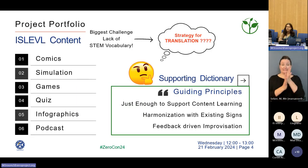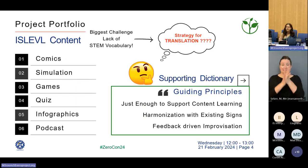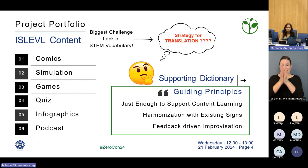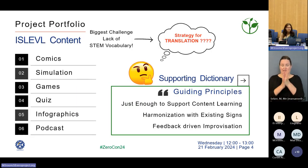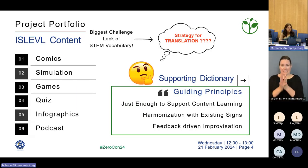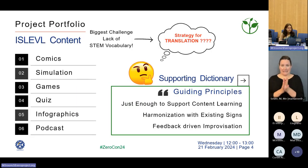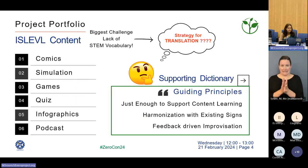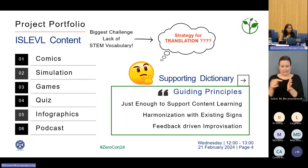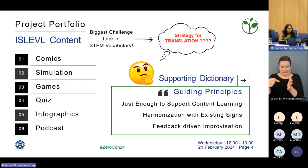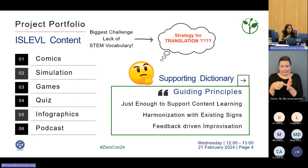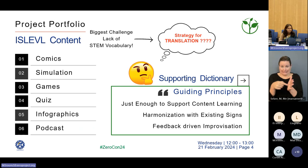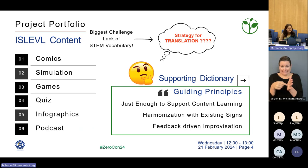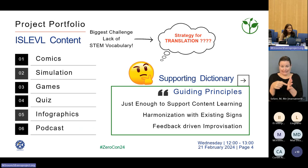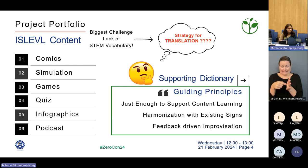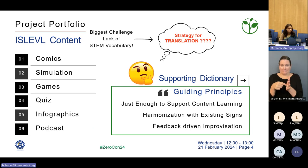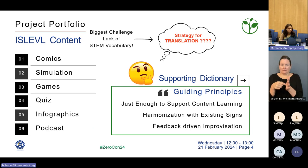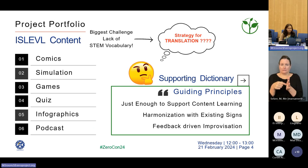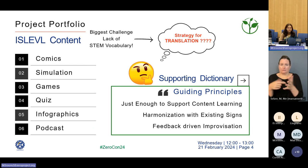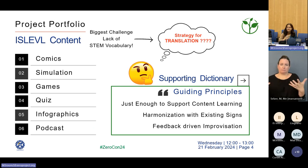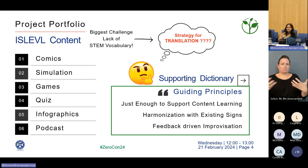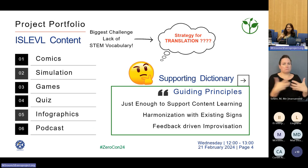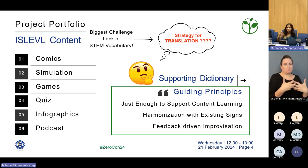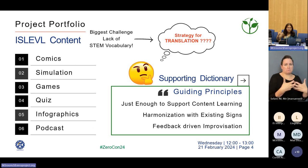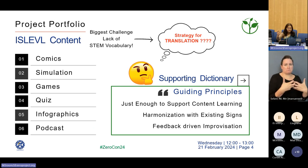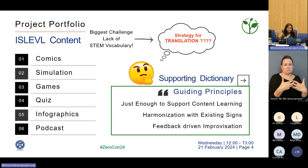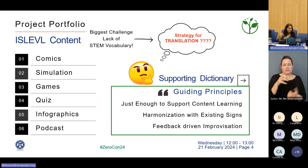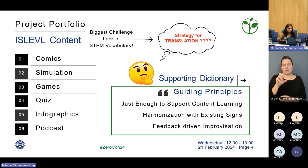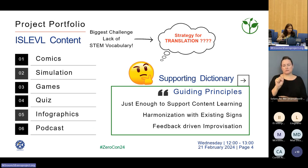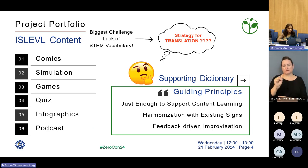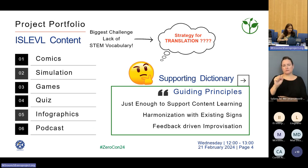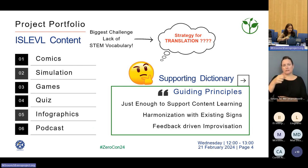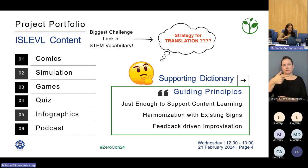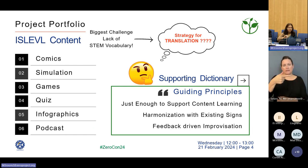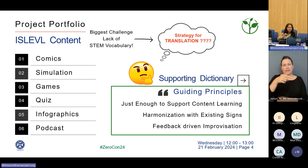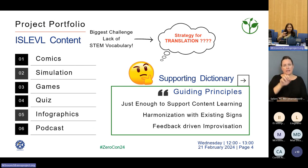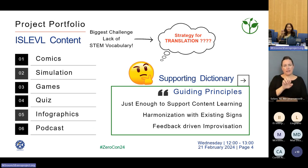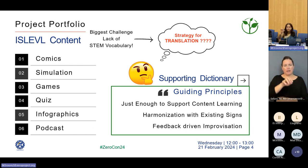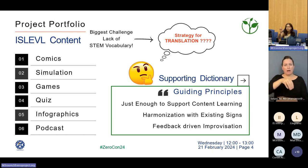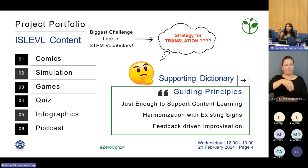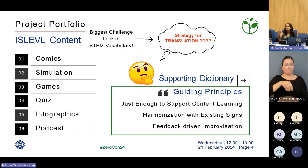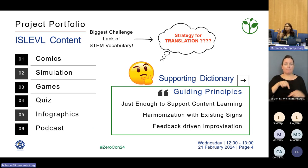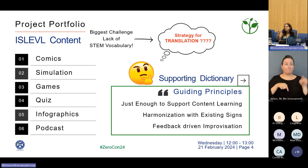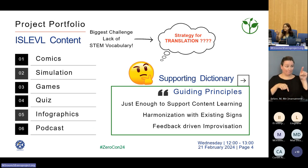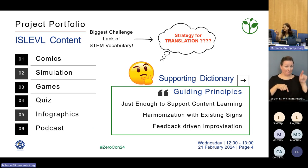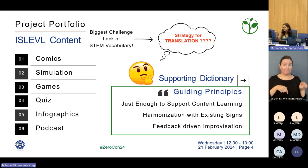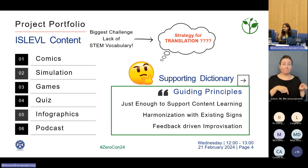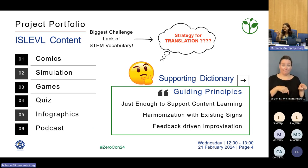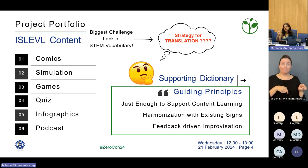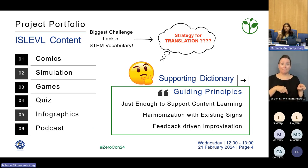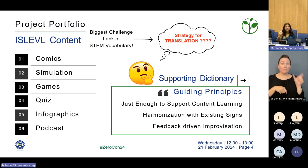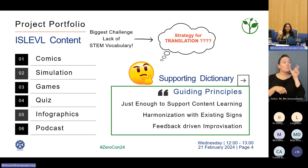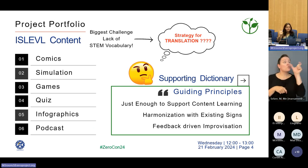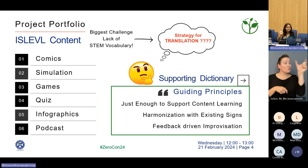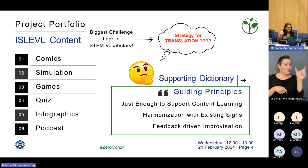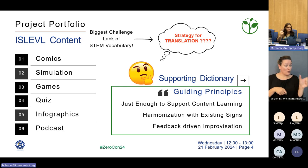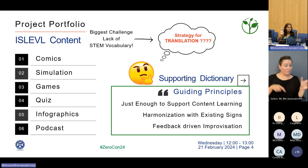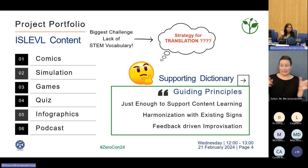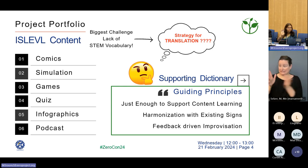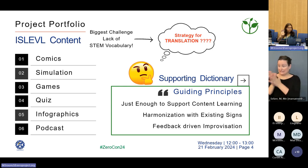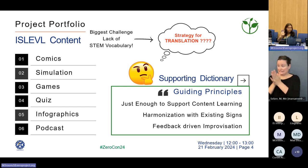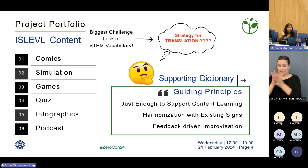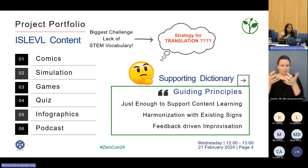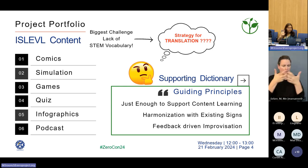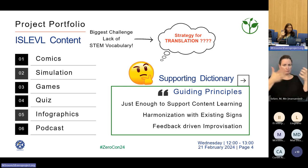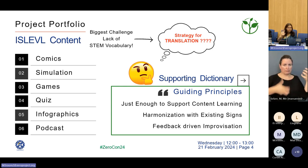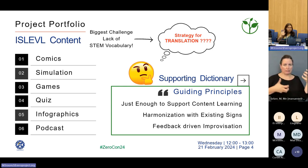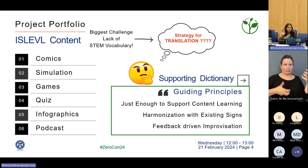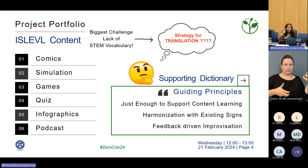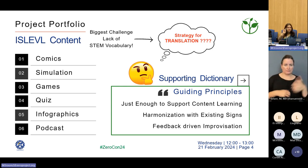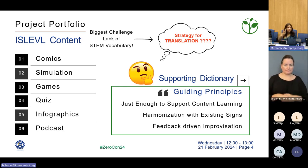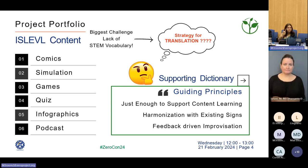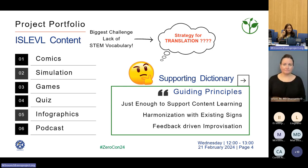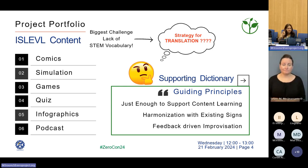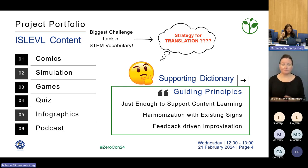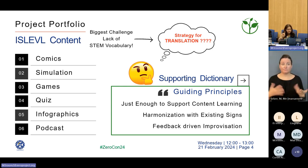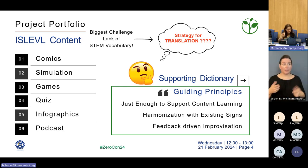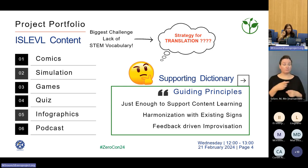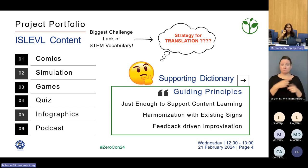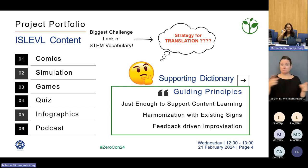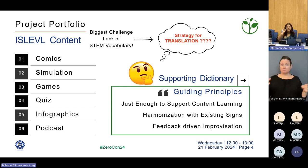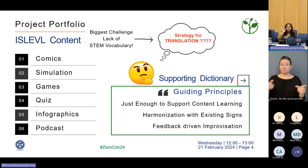creating vocabulary side-by-side, but a bulky dictionary, nobody likes. We do this only when